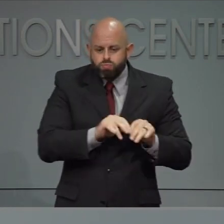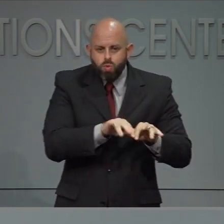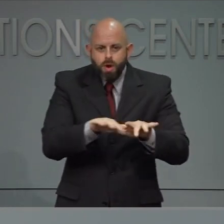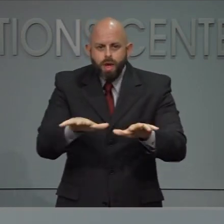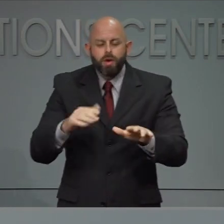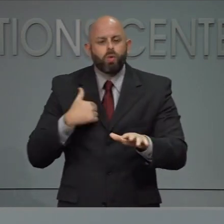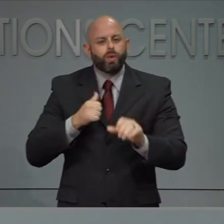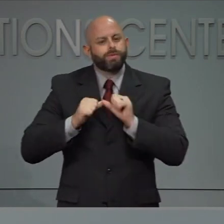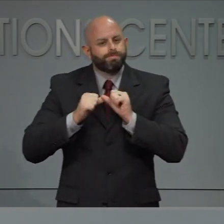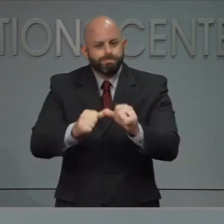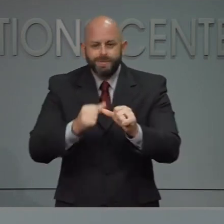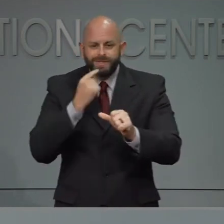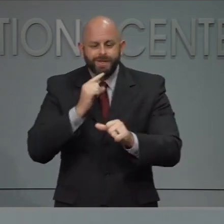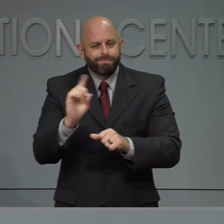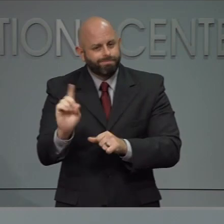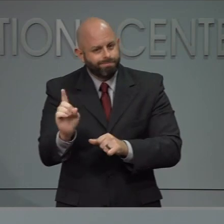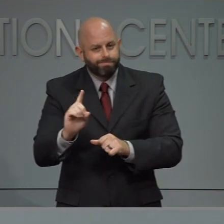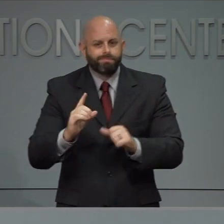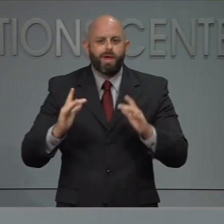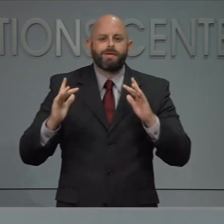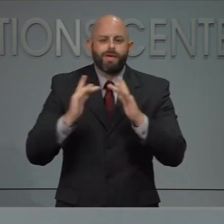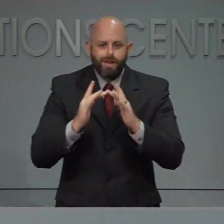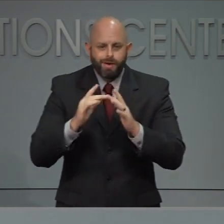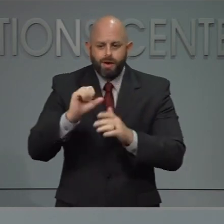RECOMMEND A CONTACT SPORT IS AGAIN THOSE ARE THE ACTIVITIES